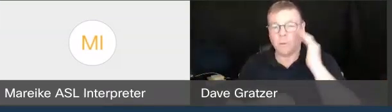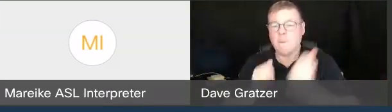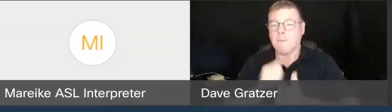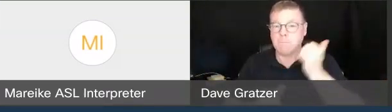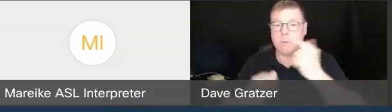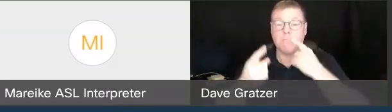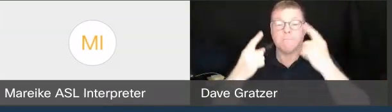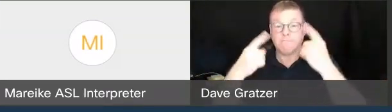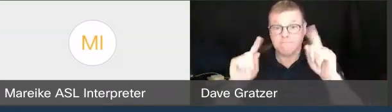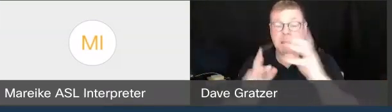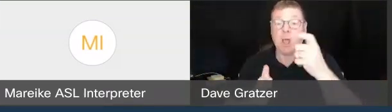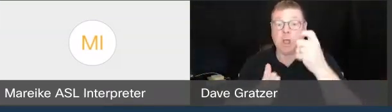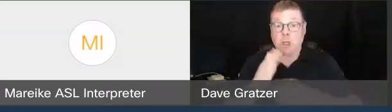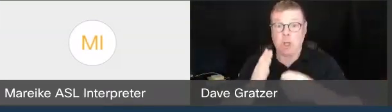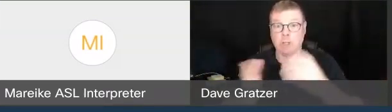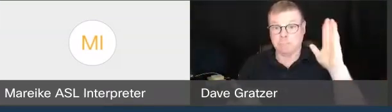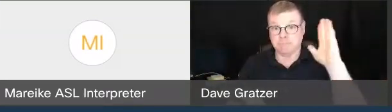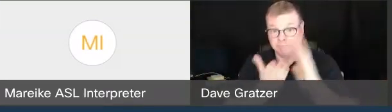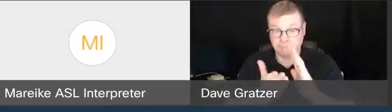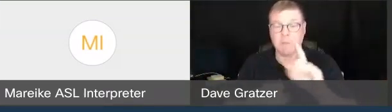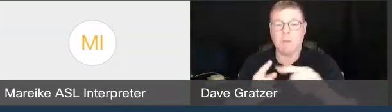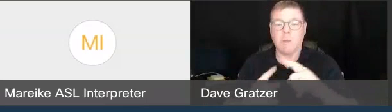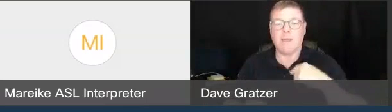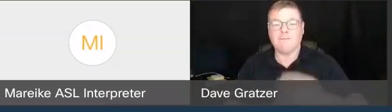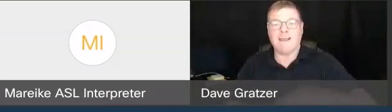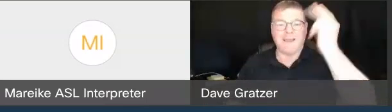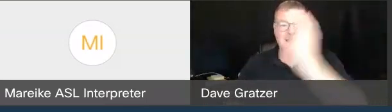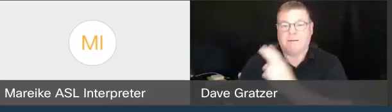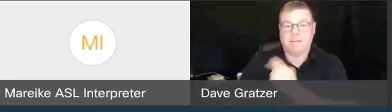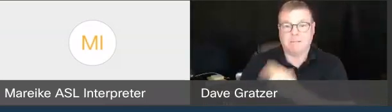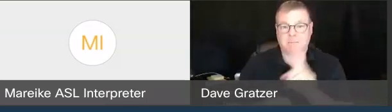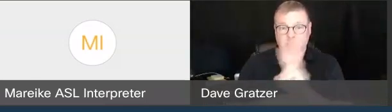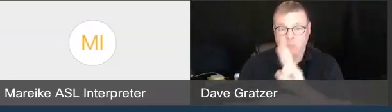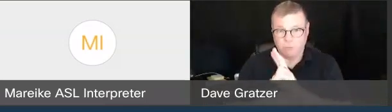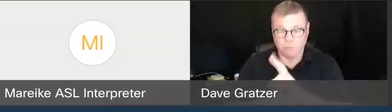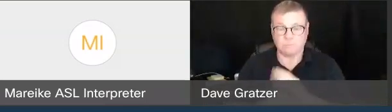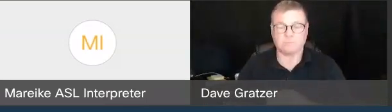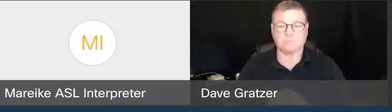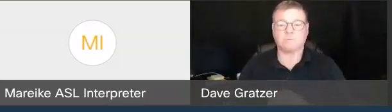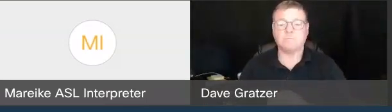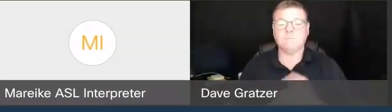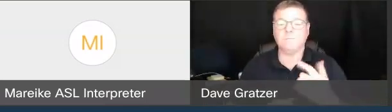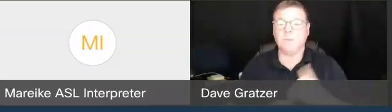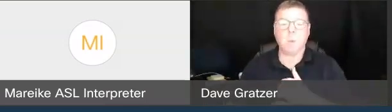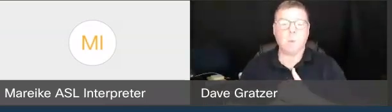most cost-effective for those who have high hospital use, we have yet to really determine